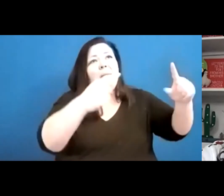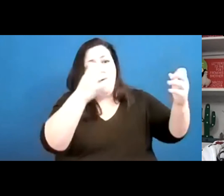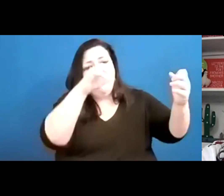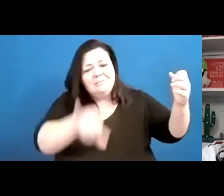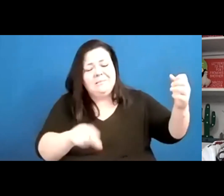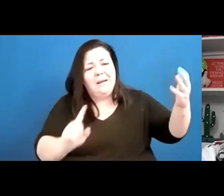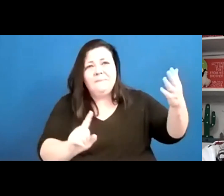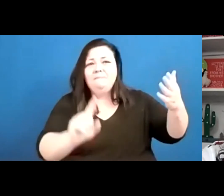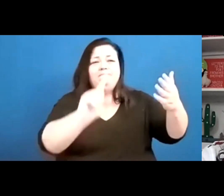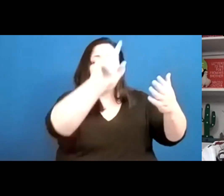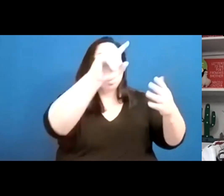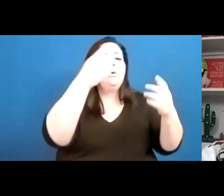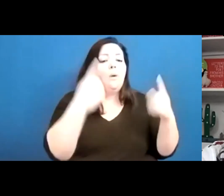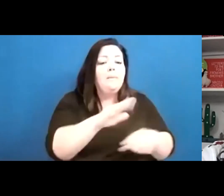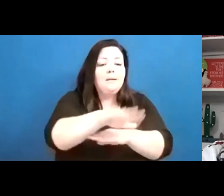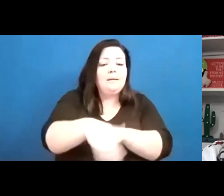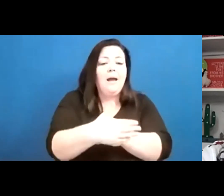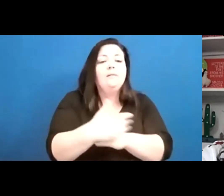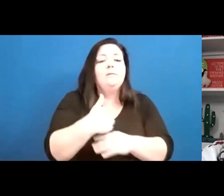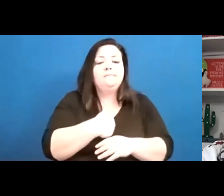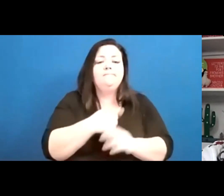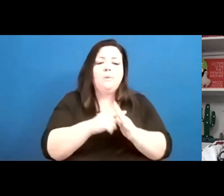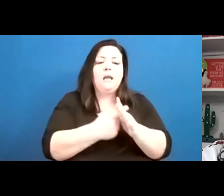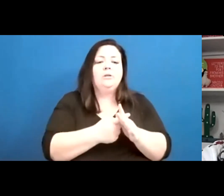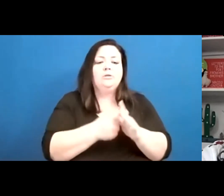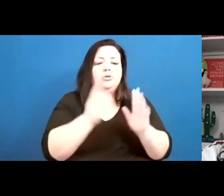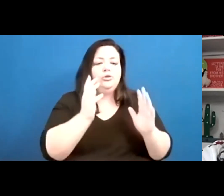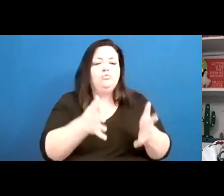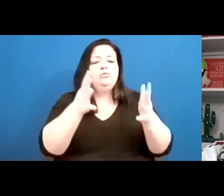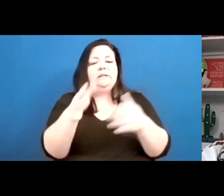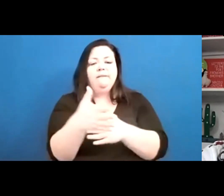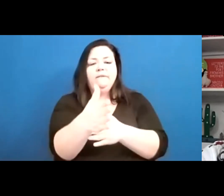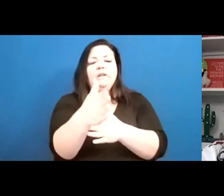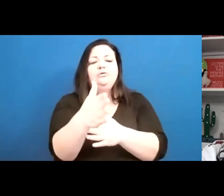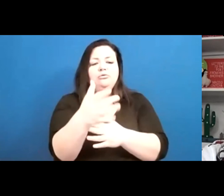So, at night, I began to leave/ fish for the wolf on a stone. I walked/